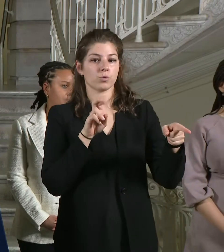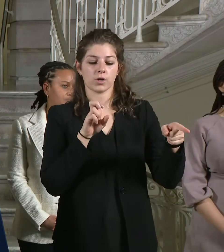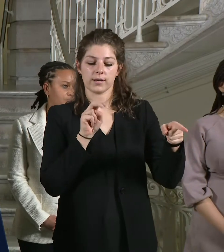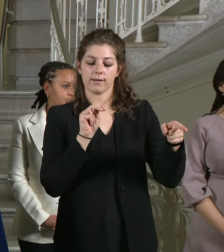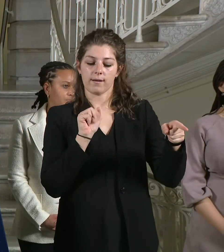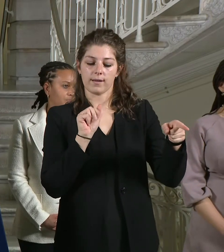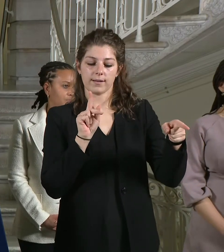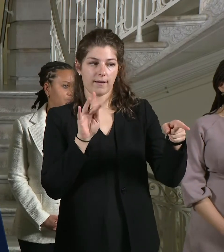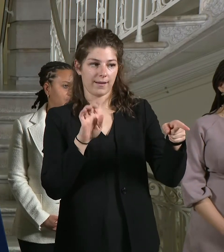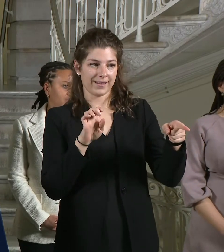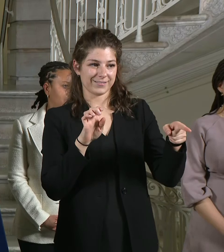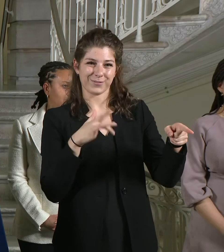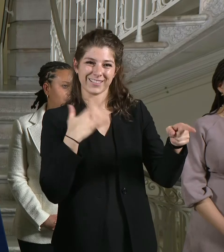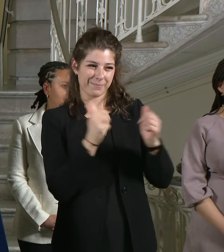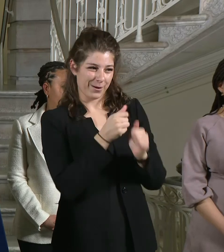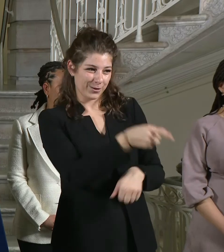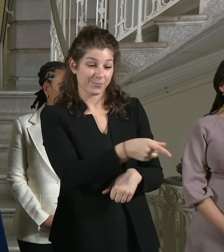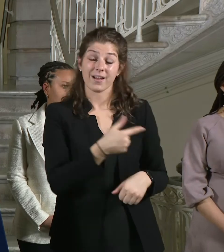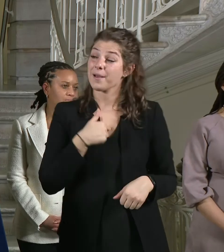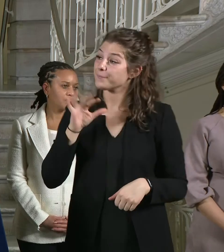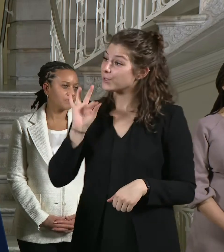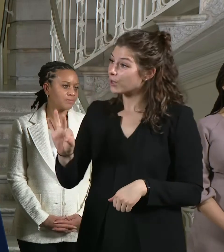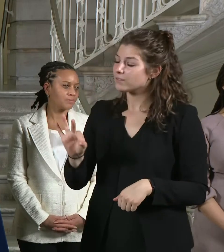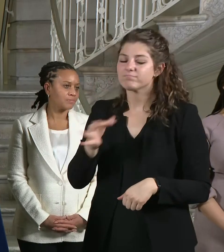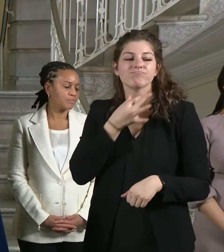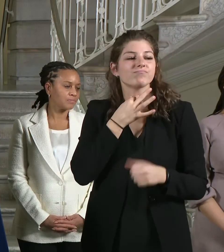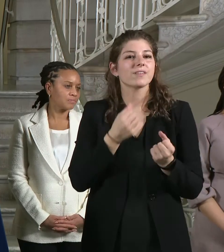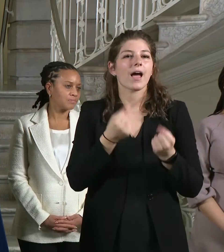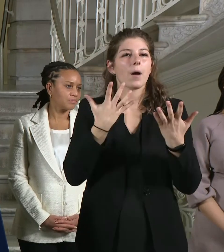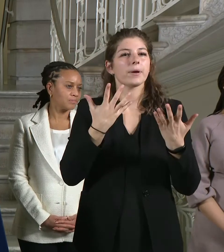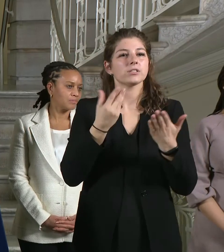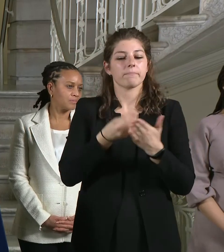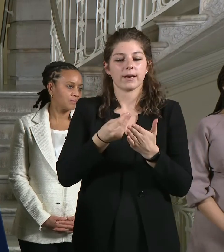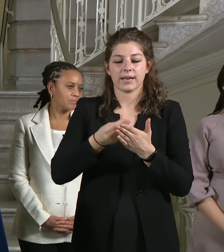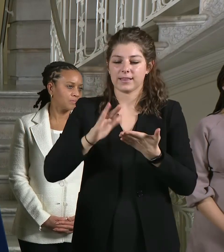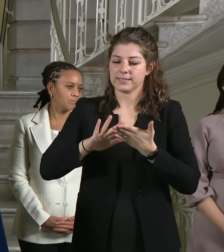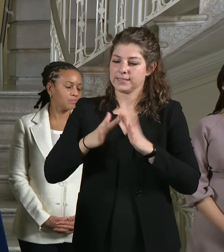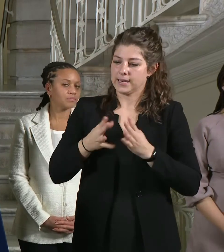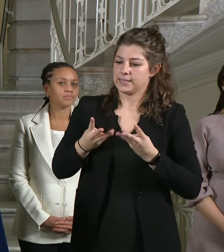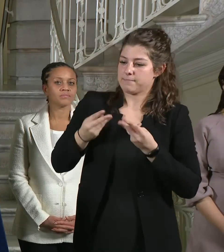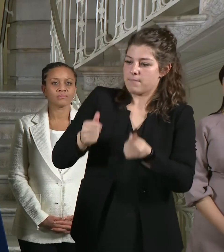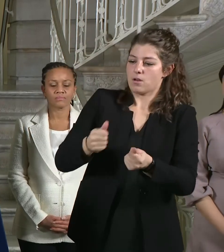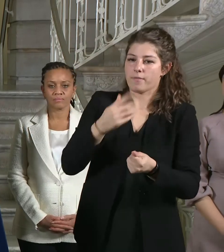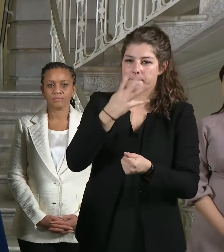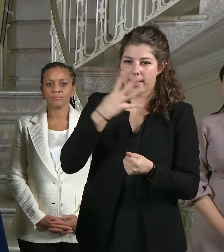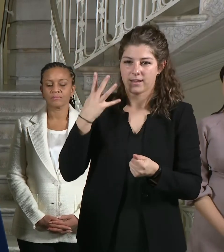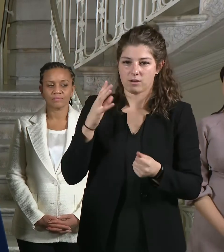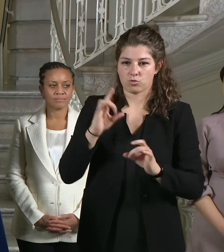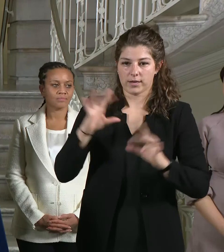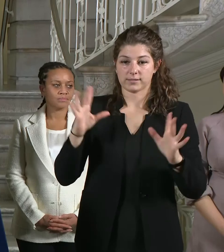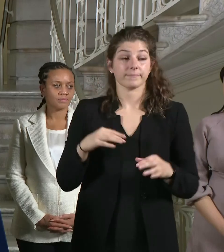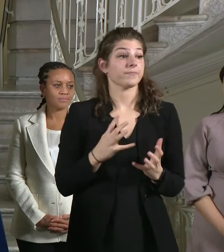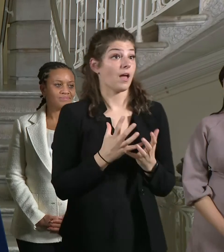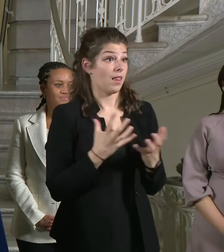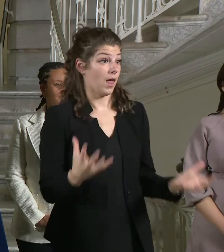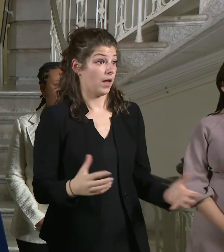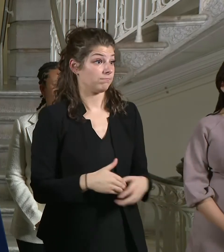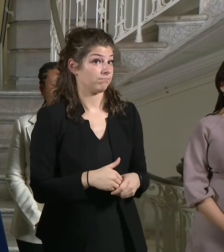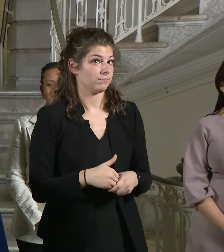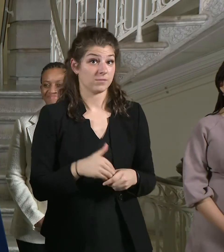TO PROVIDE